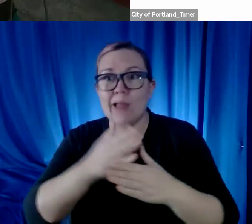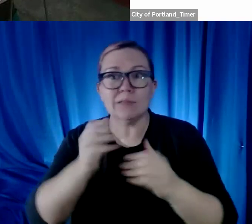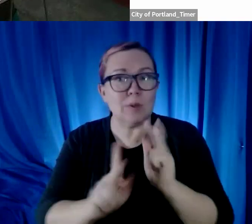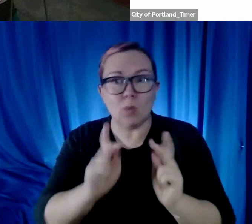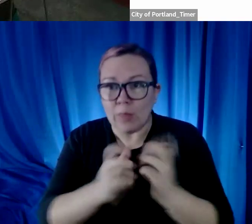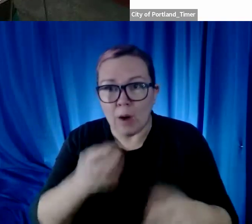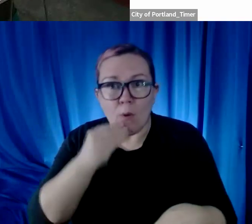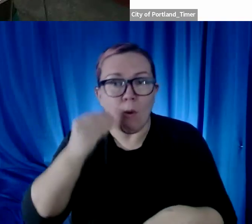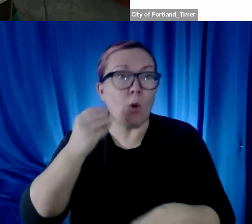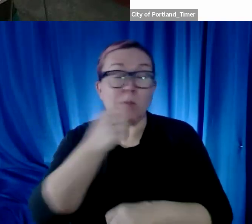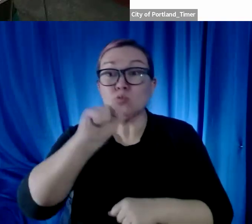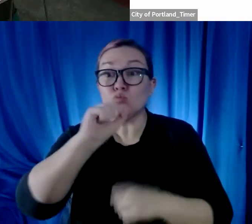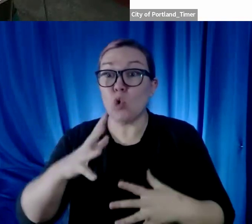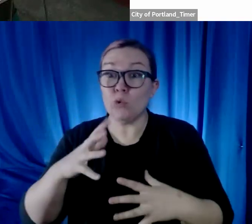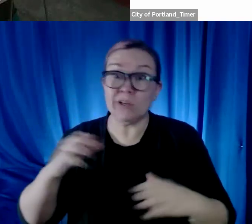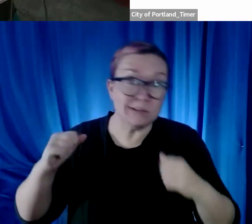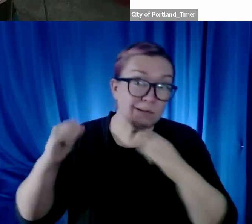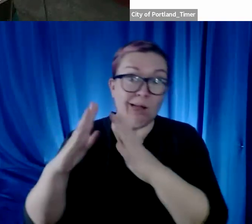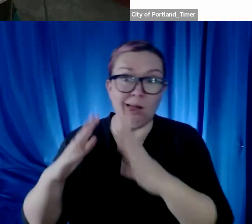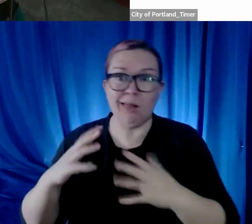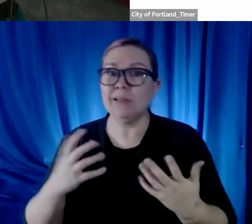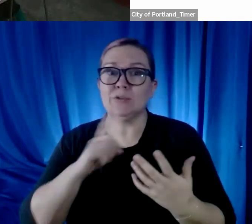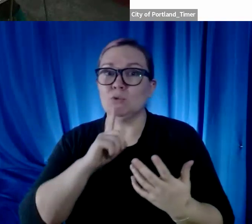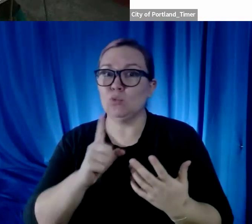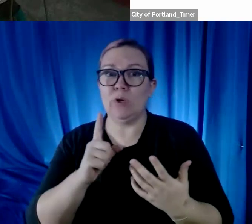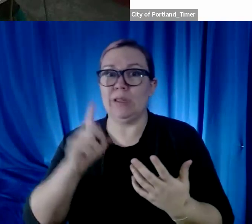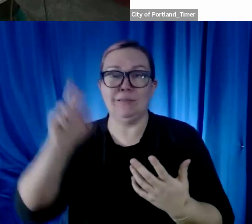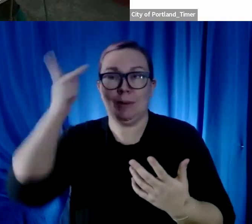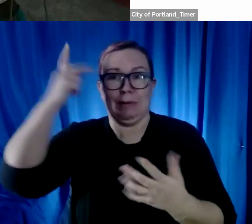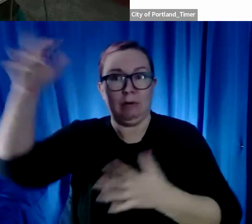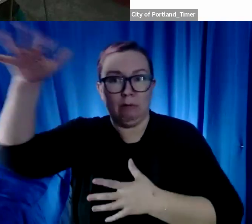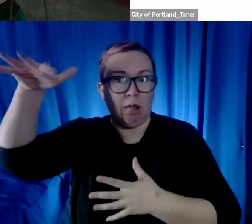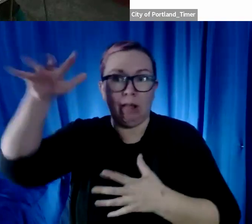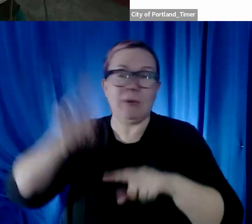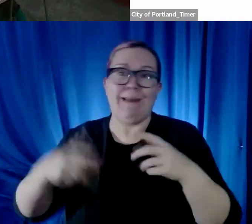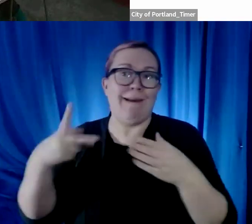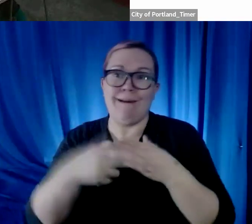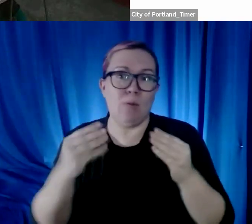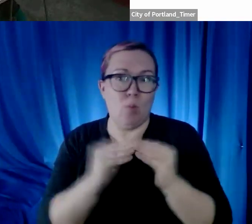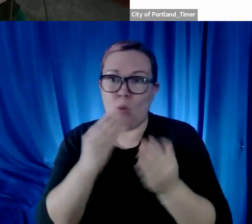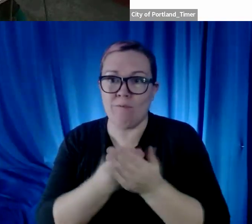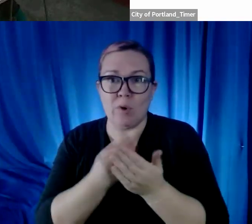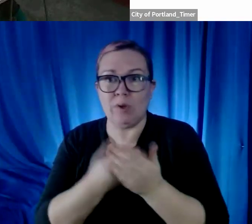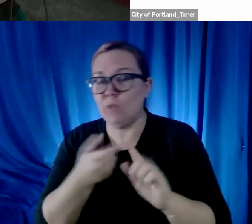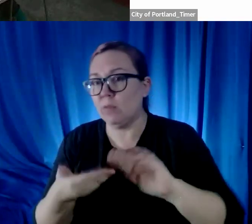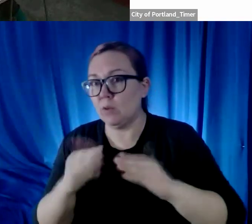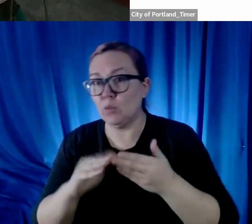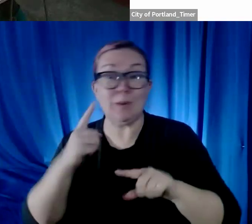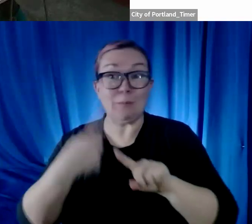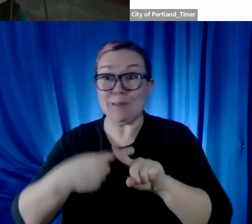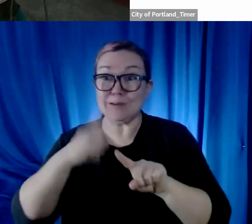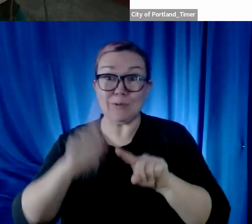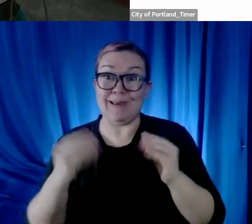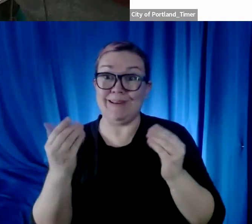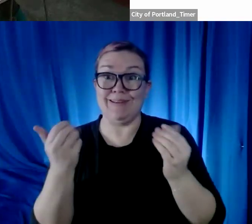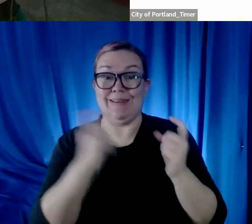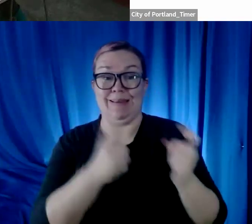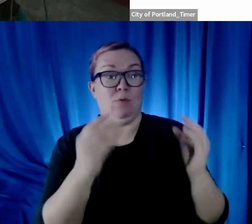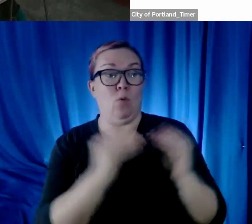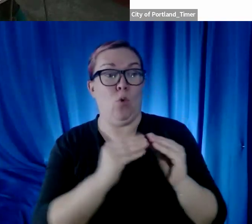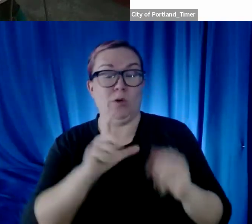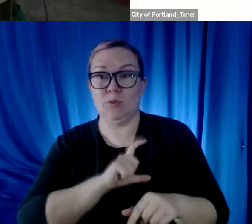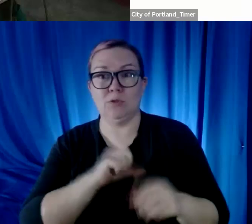At a time when we're facing a federal fascist dictatorship, we cannot cut any more funding from our community, nor can we give further funding to the police force that are already under attack.